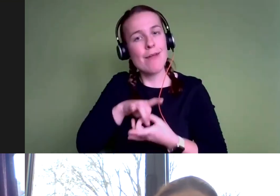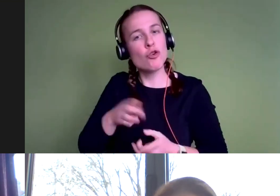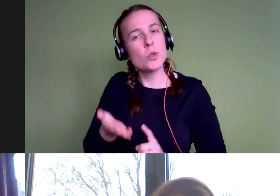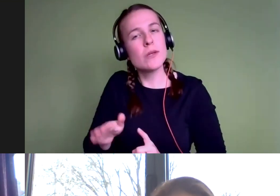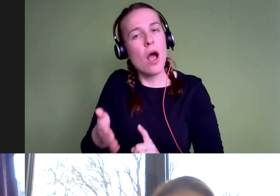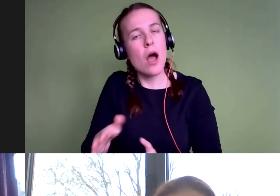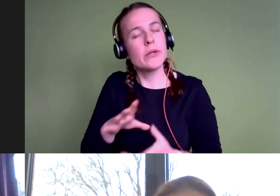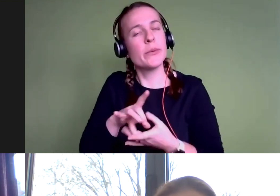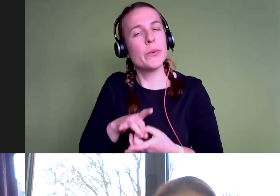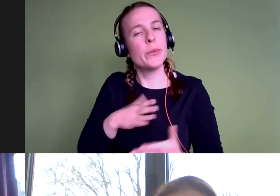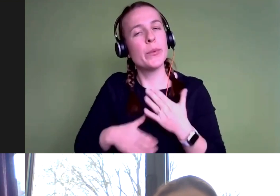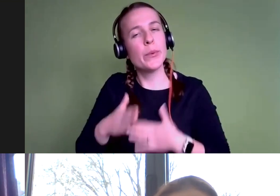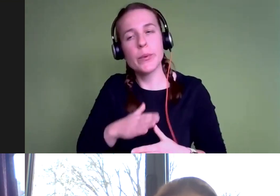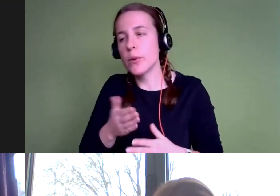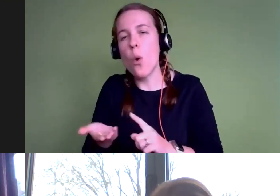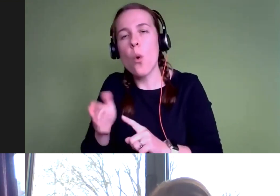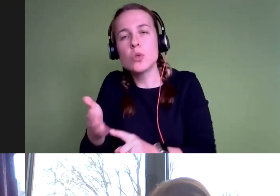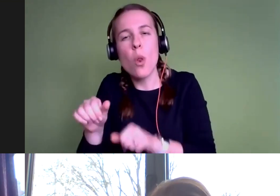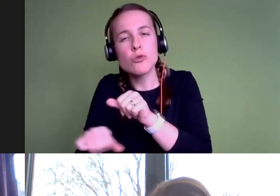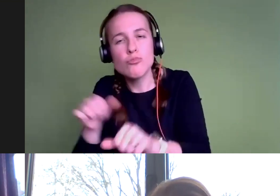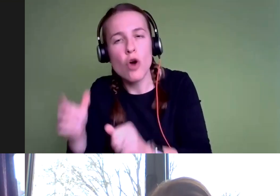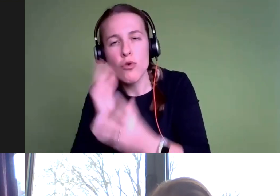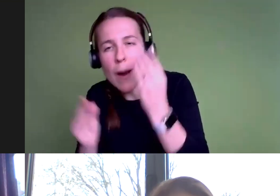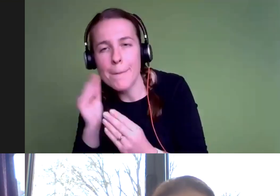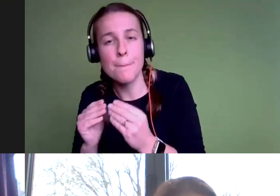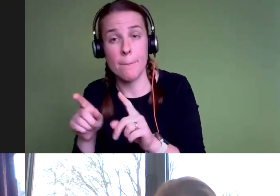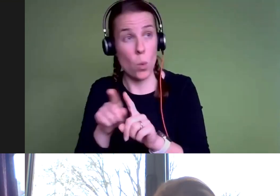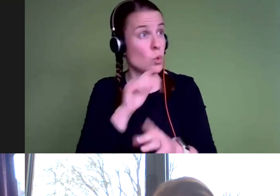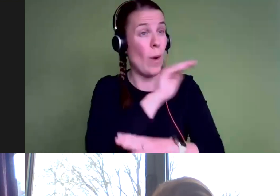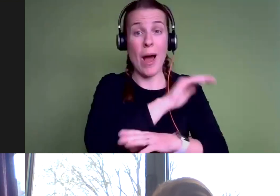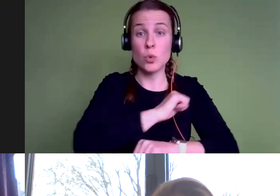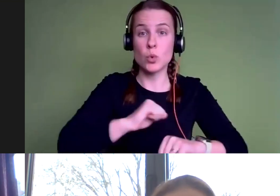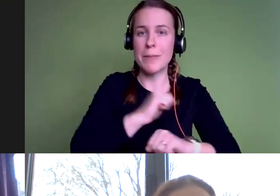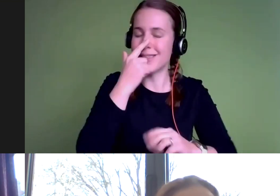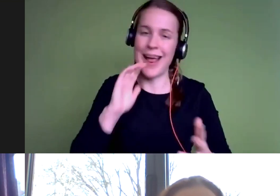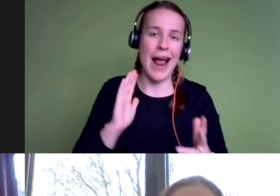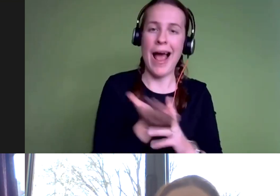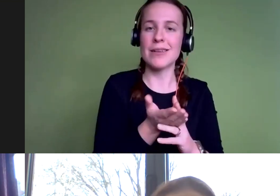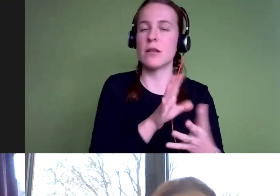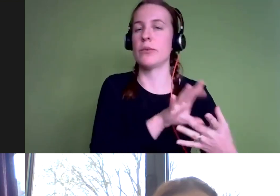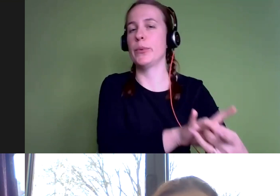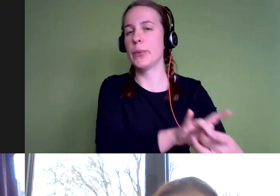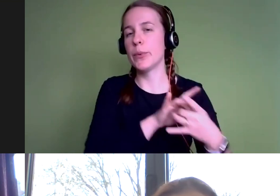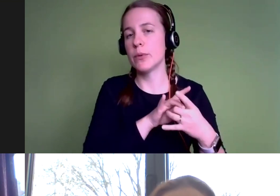to access therapeutic gardening, horticultural programs,